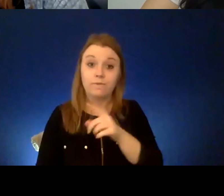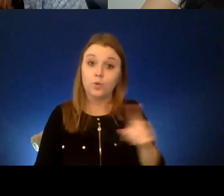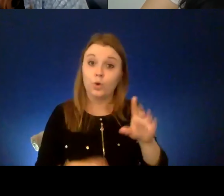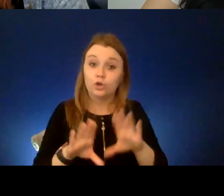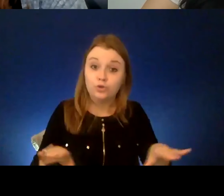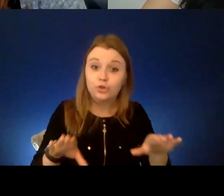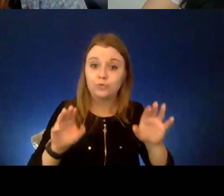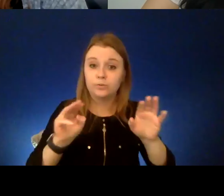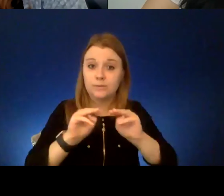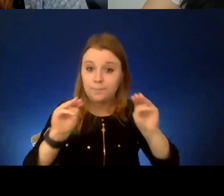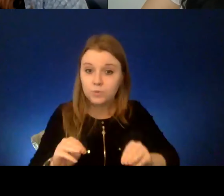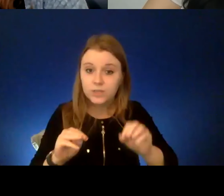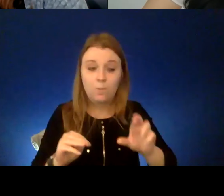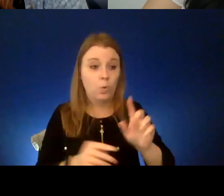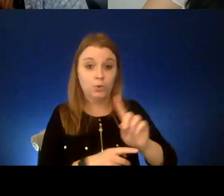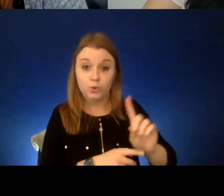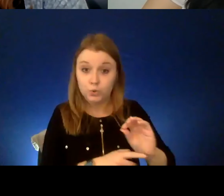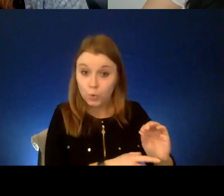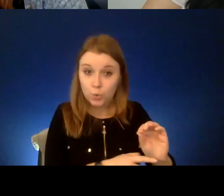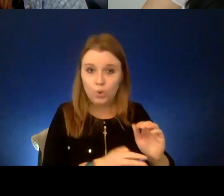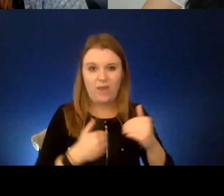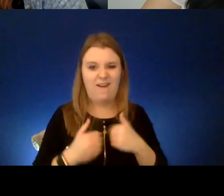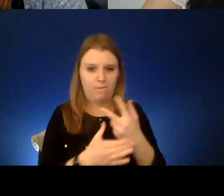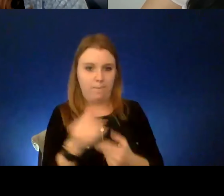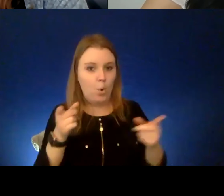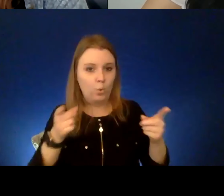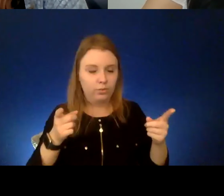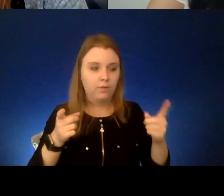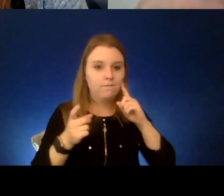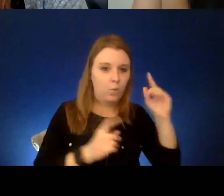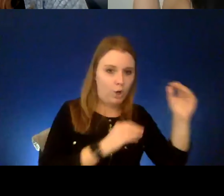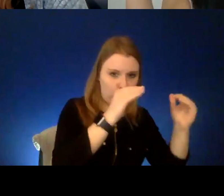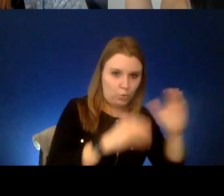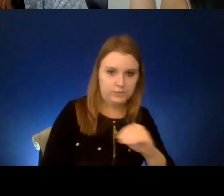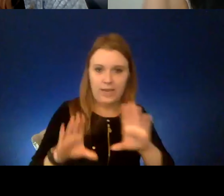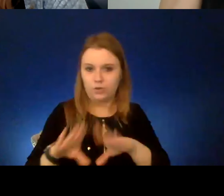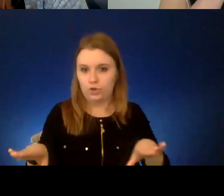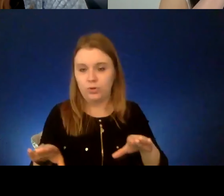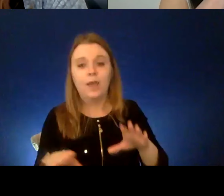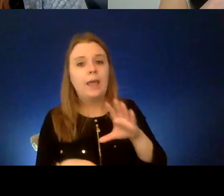and having both is not a bad idea. Yeah, and in the AED there's usually